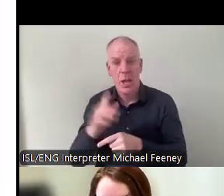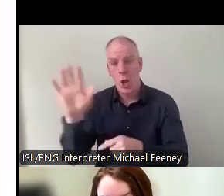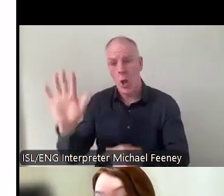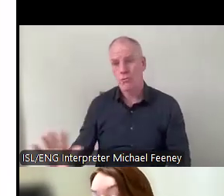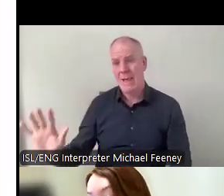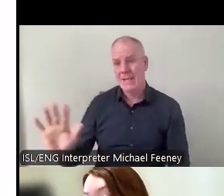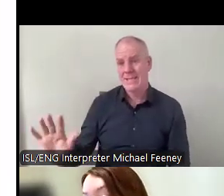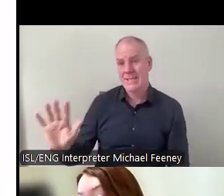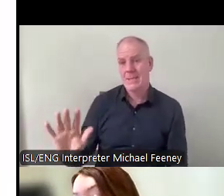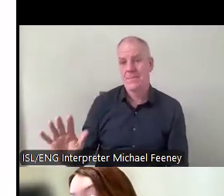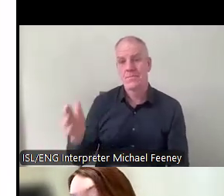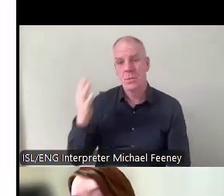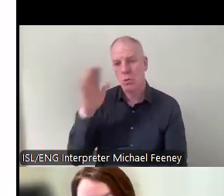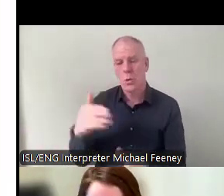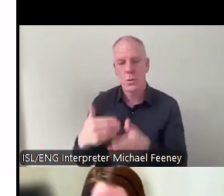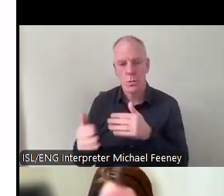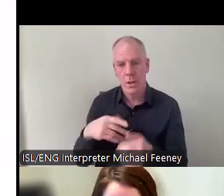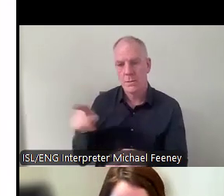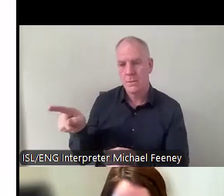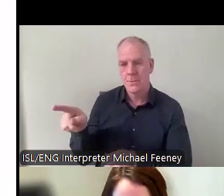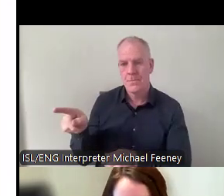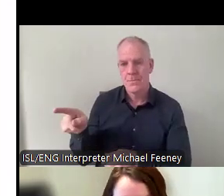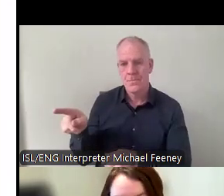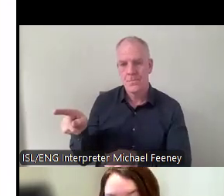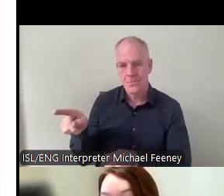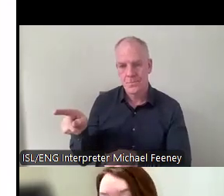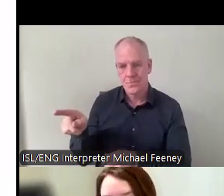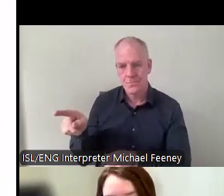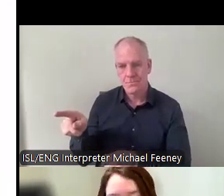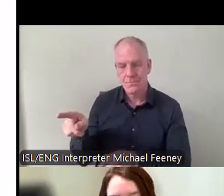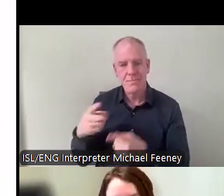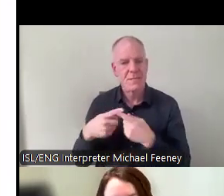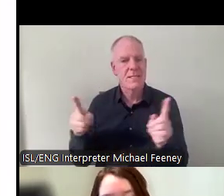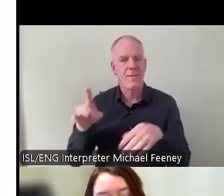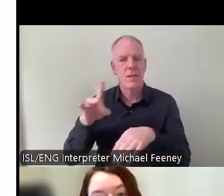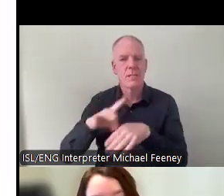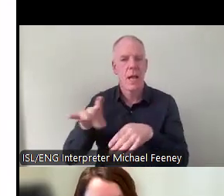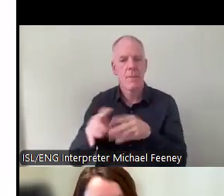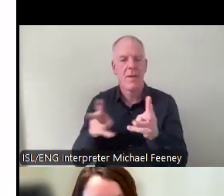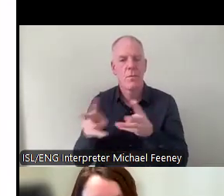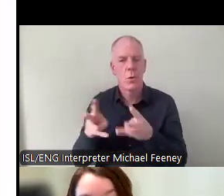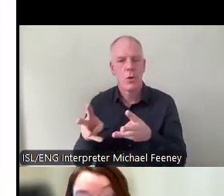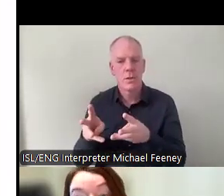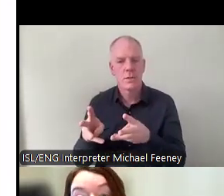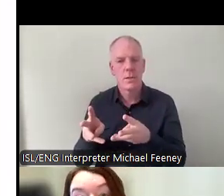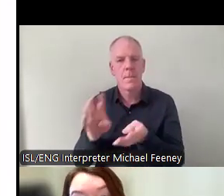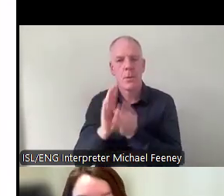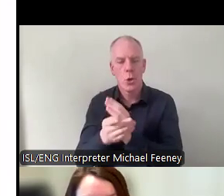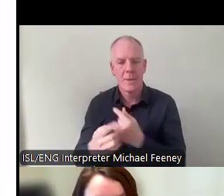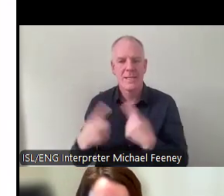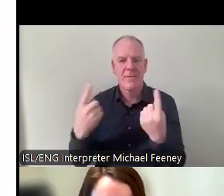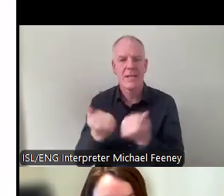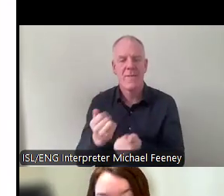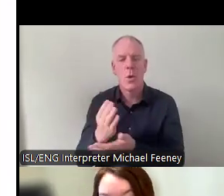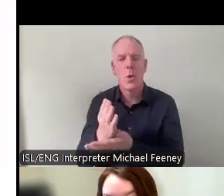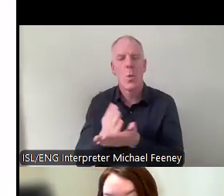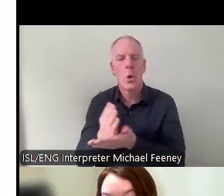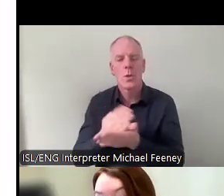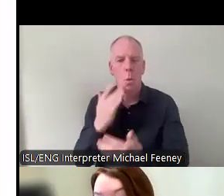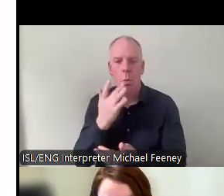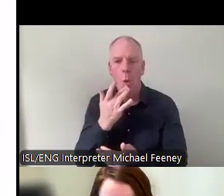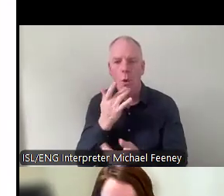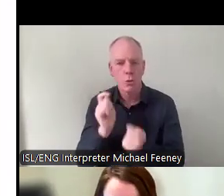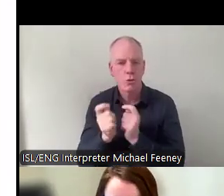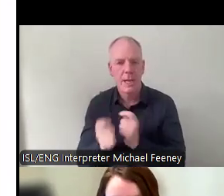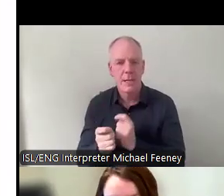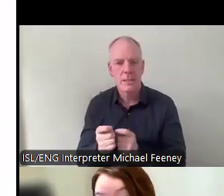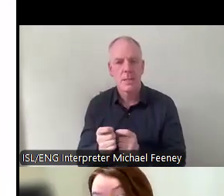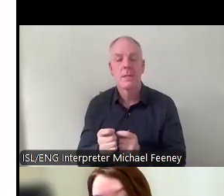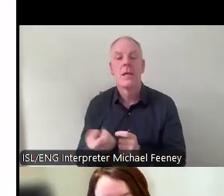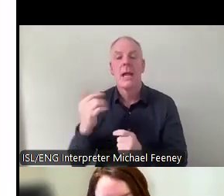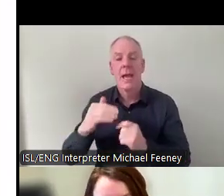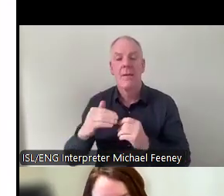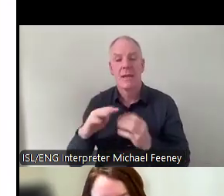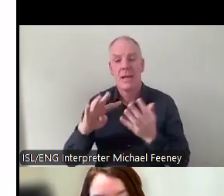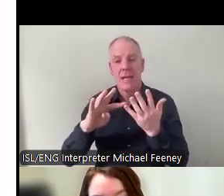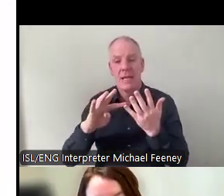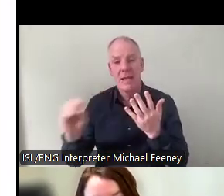indication of how different cuts of wood behave differently when the wood moisture content changes, the radial planks that are cut at a 90-degree angle to the grain